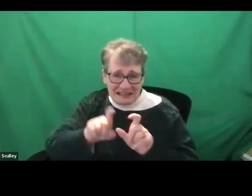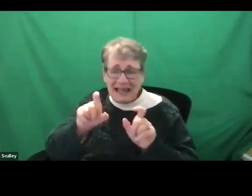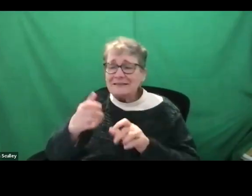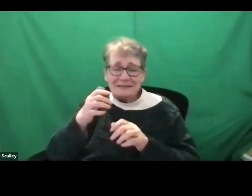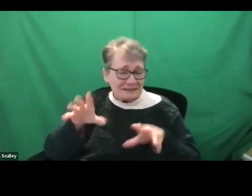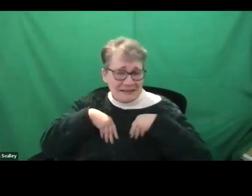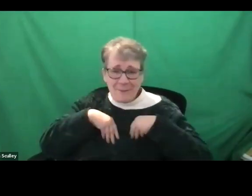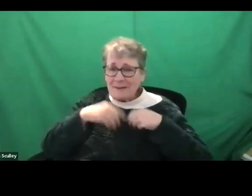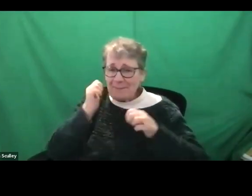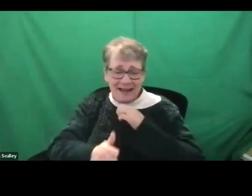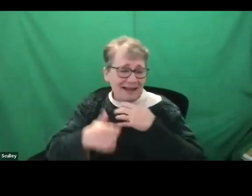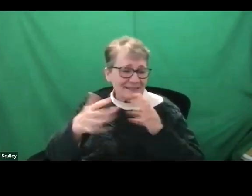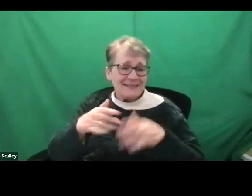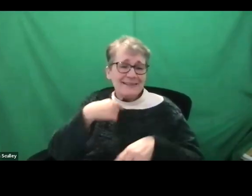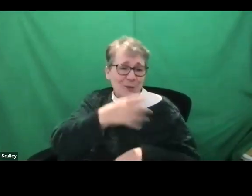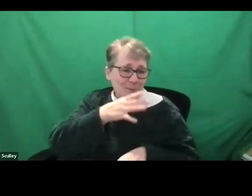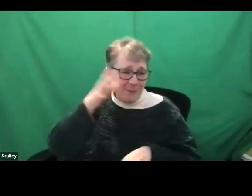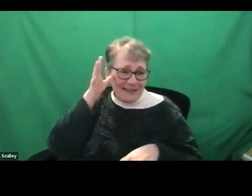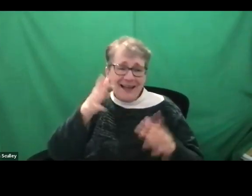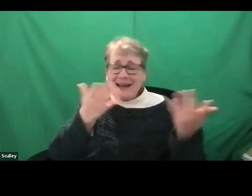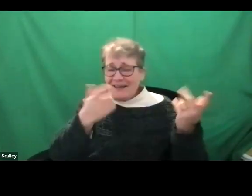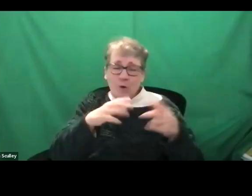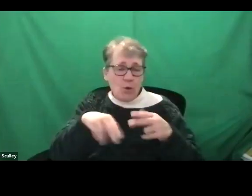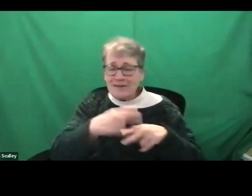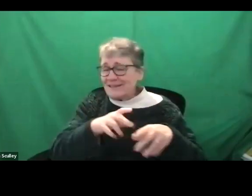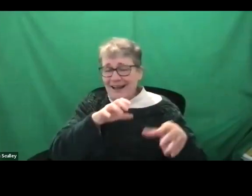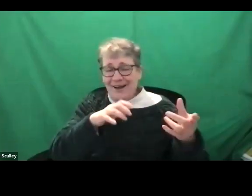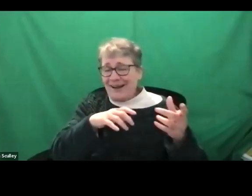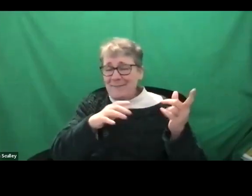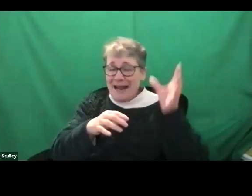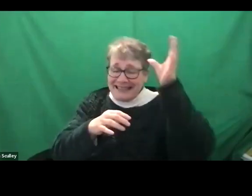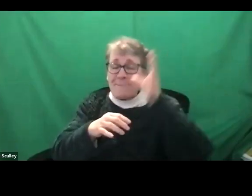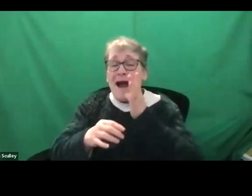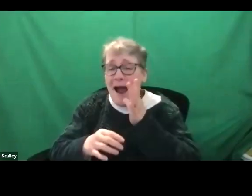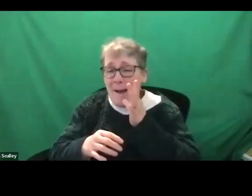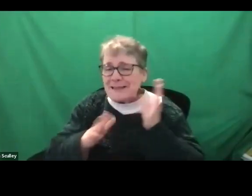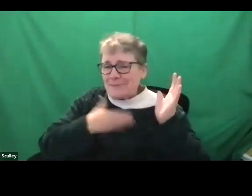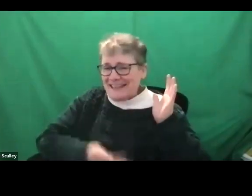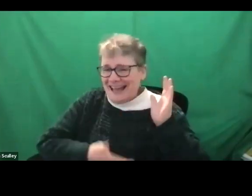because I needed a degree for it. So I applied to Gallaudet, passed all the necessary exams, got in.